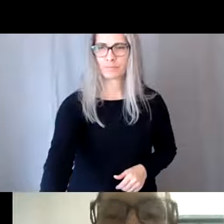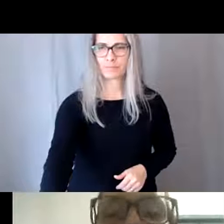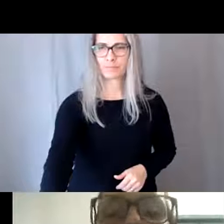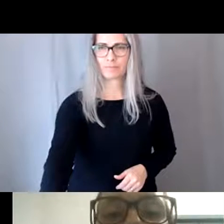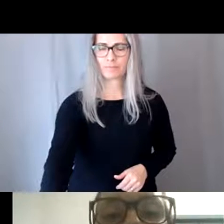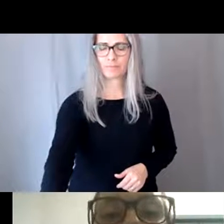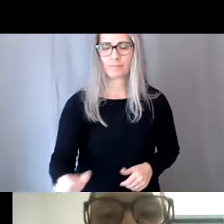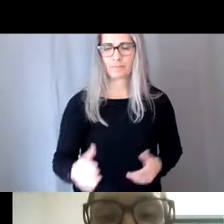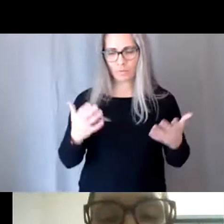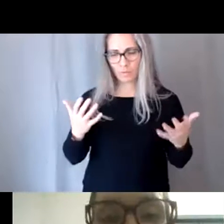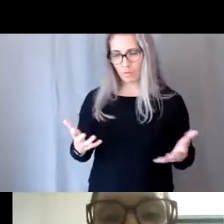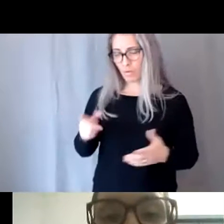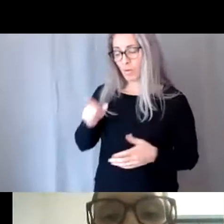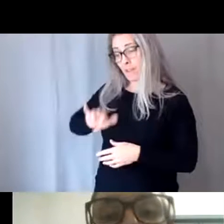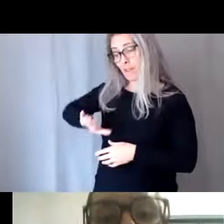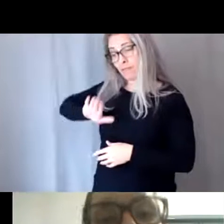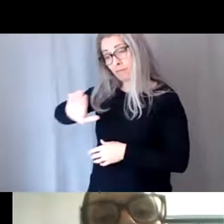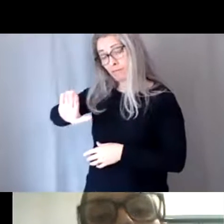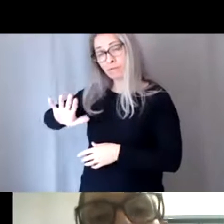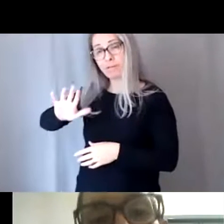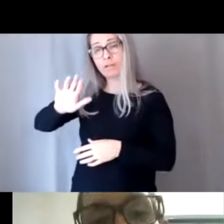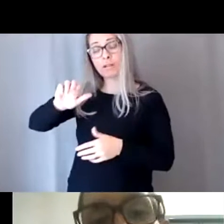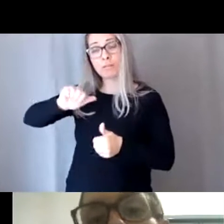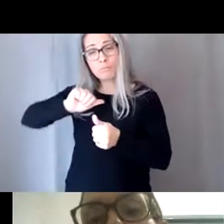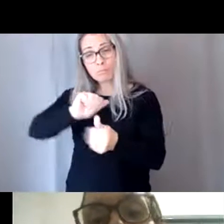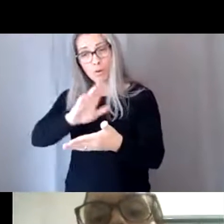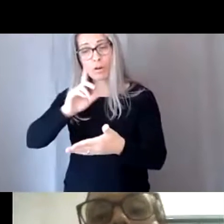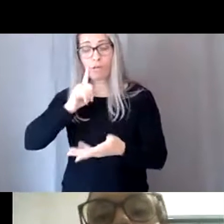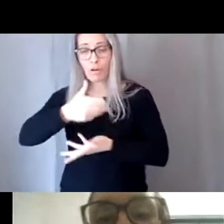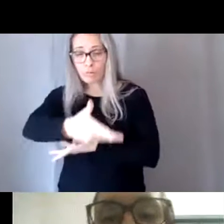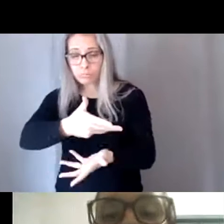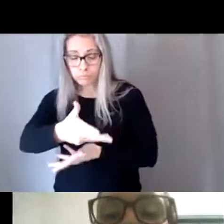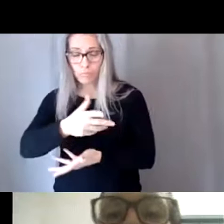rehabilitation in Brazil or in some